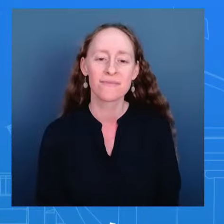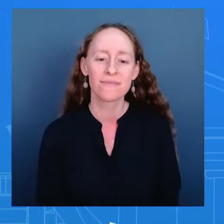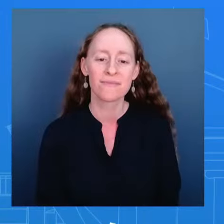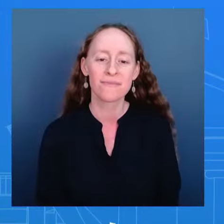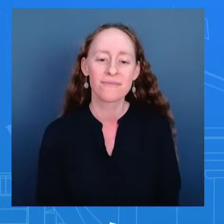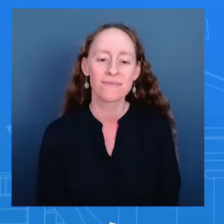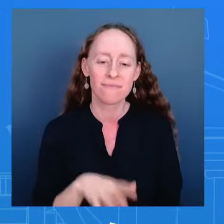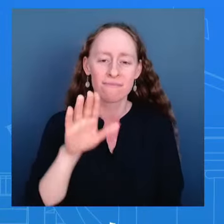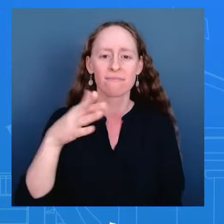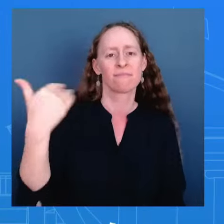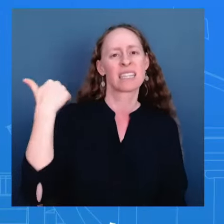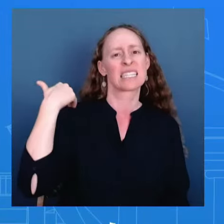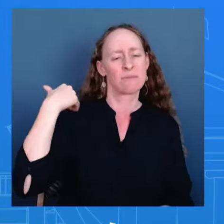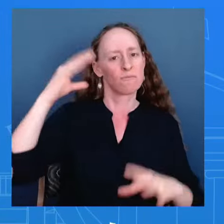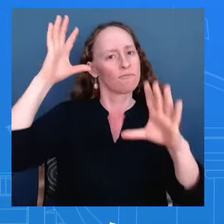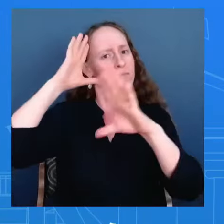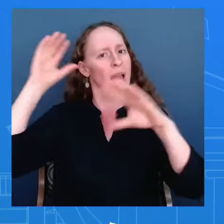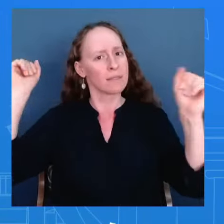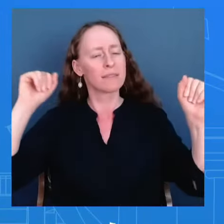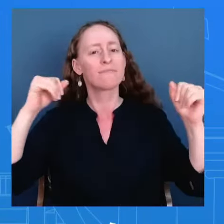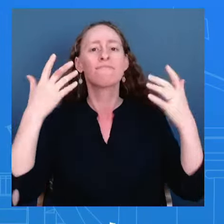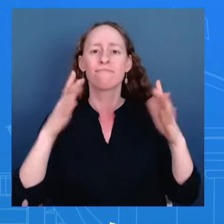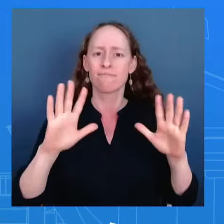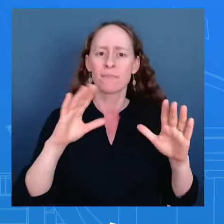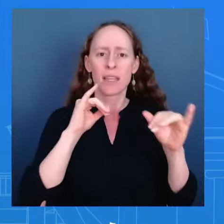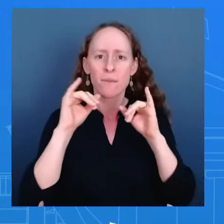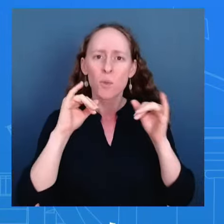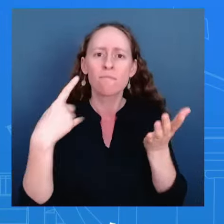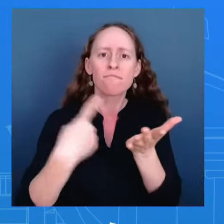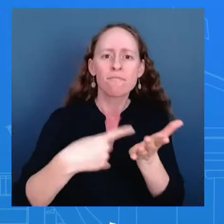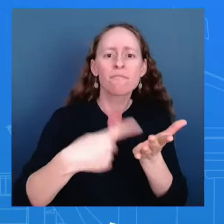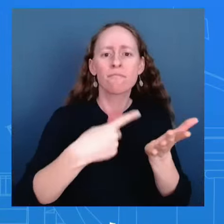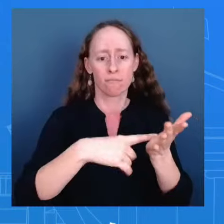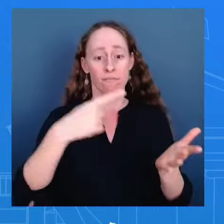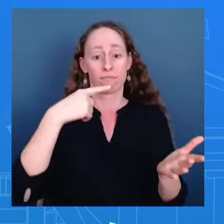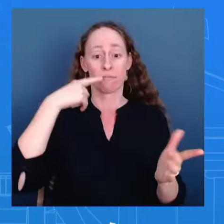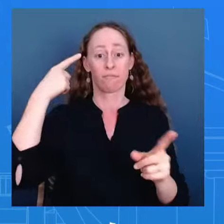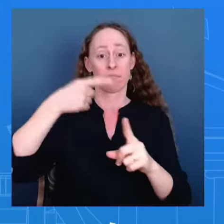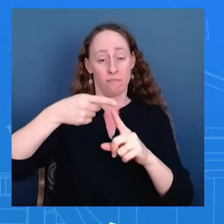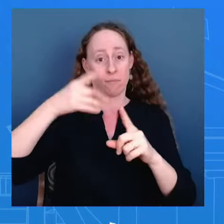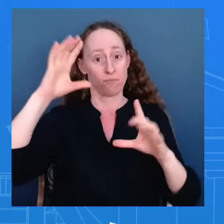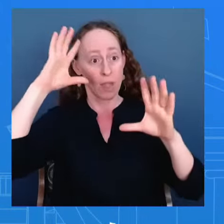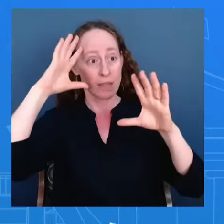but he didn't say major ground operation when he was asked to clarify what his red lines